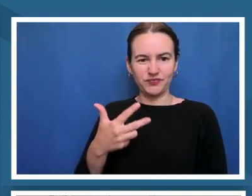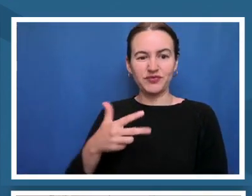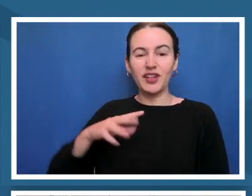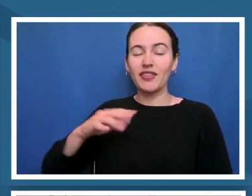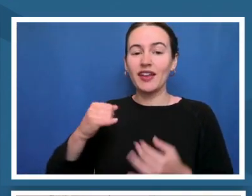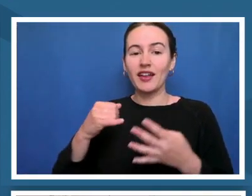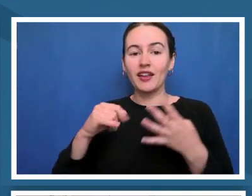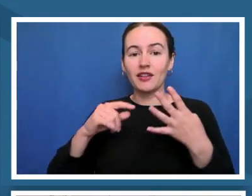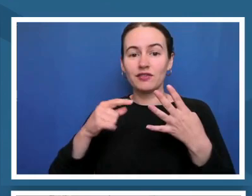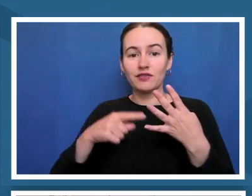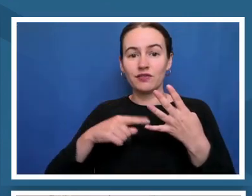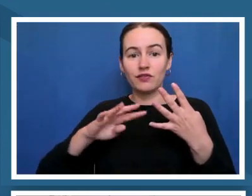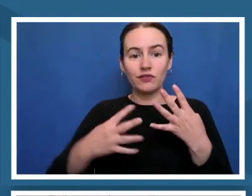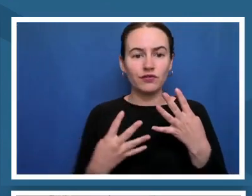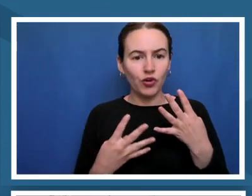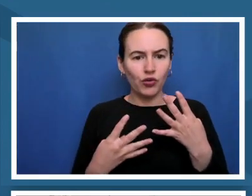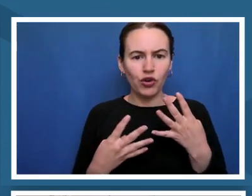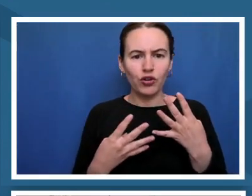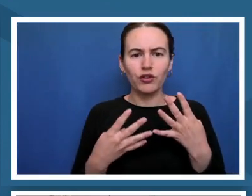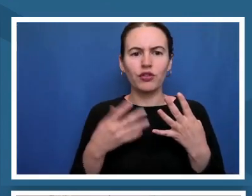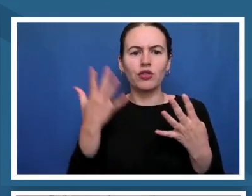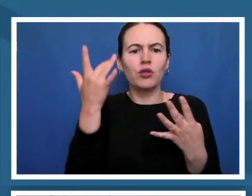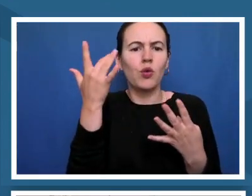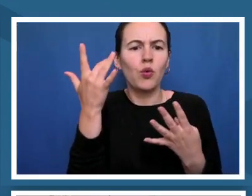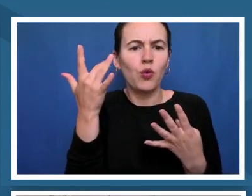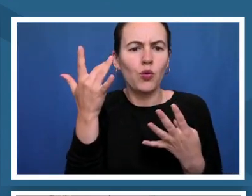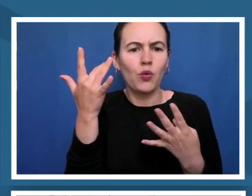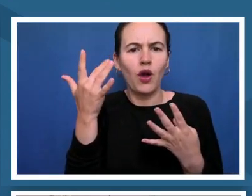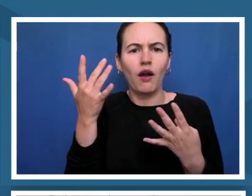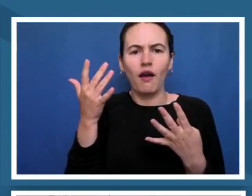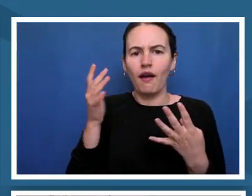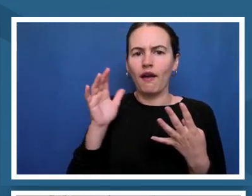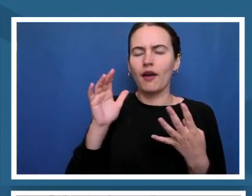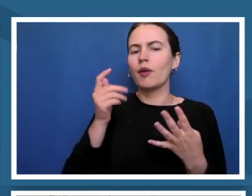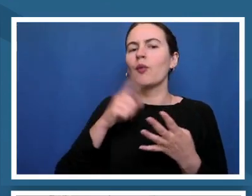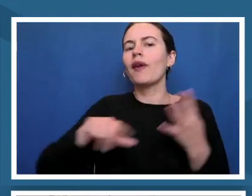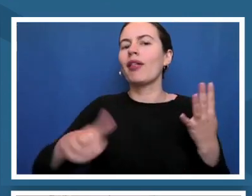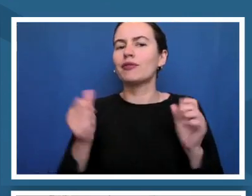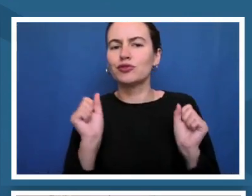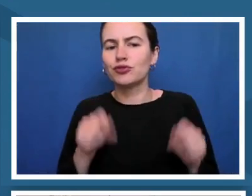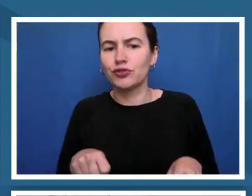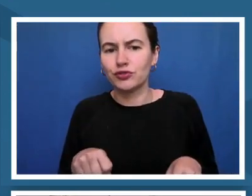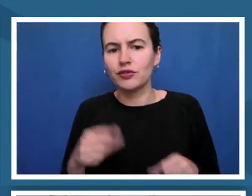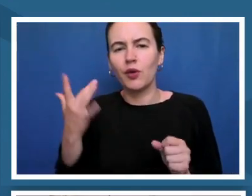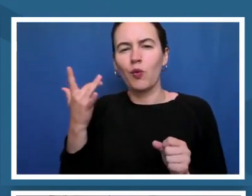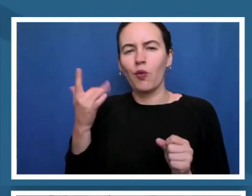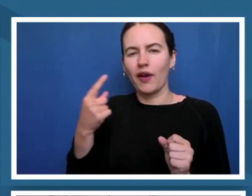that so the image on the screen is a half scraper so i do know what this is